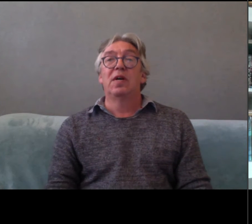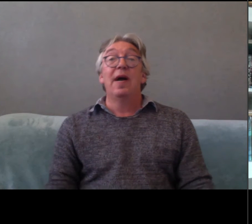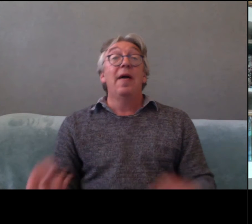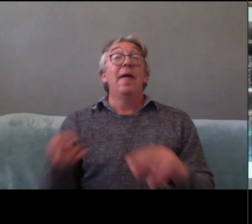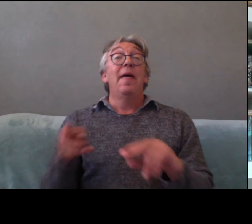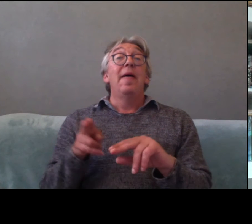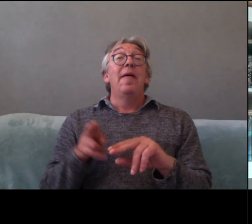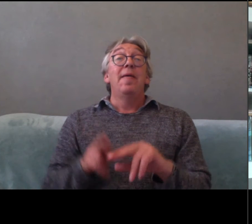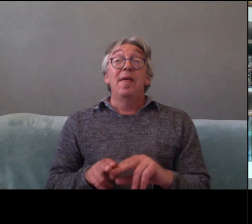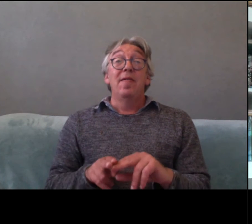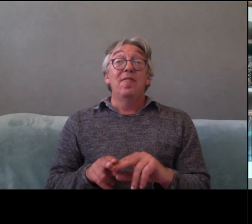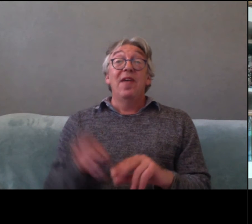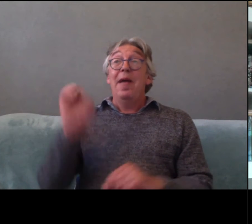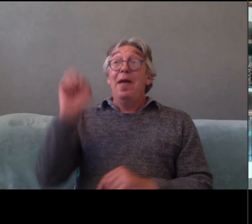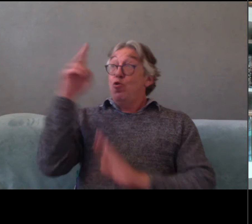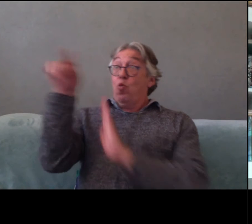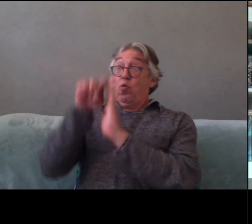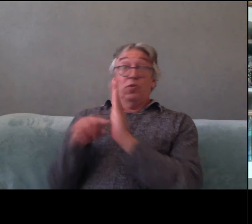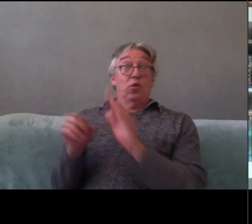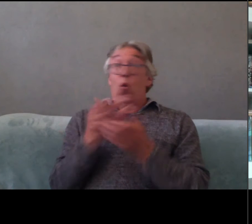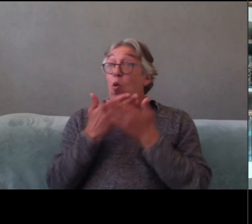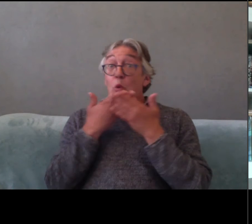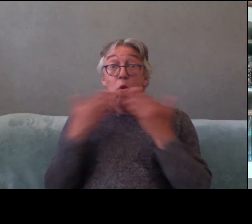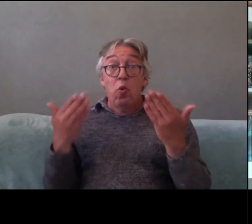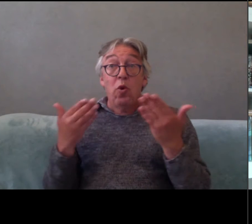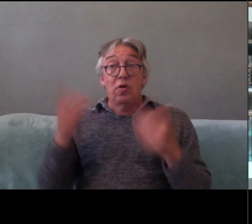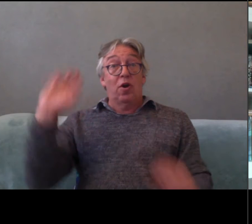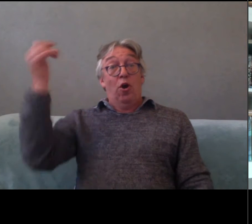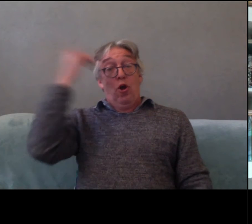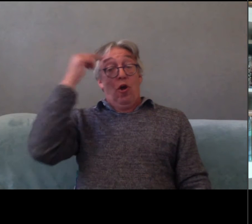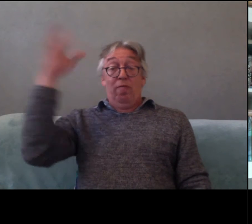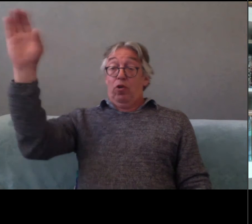So, either they're using money, they can't use any money of it.